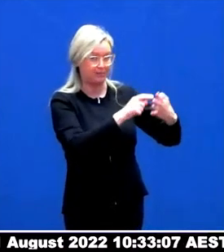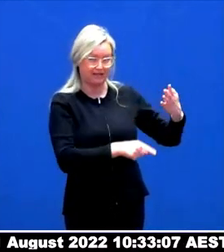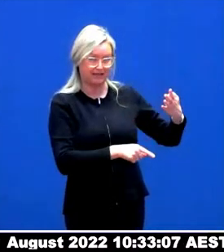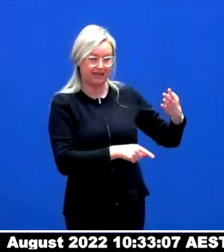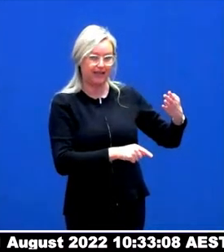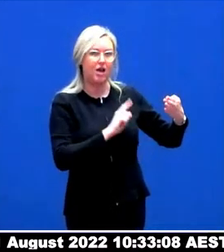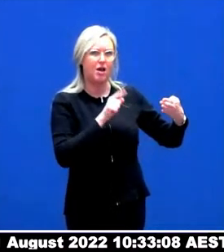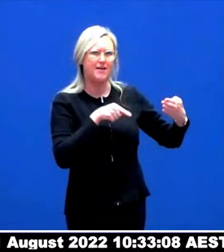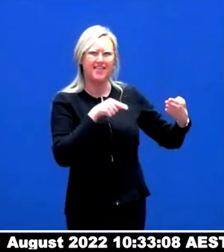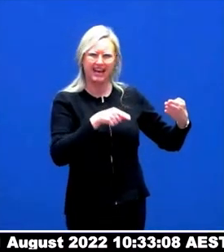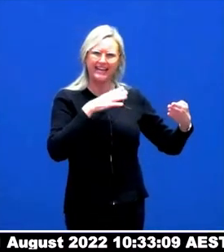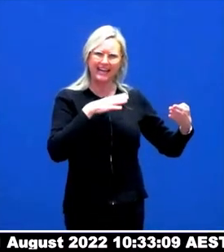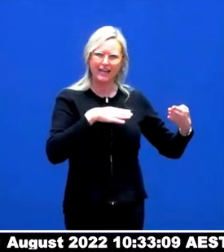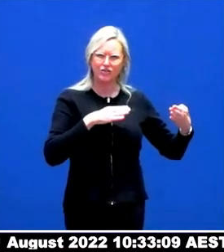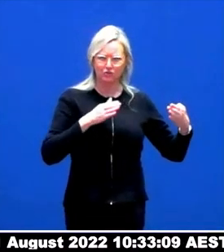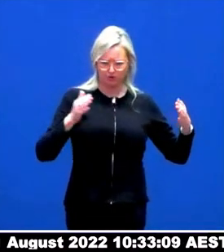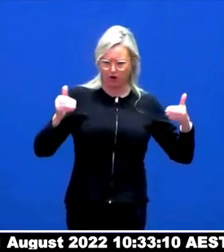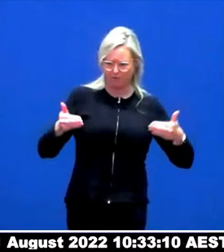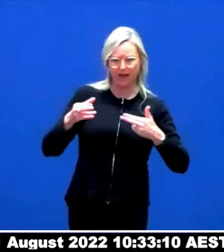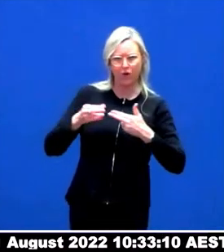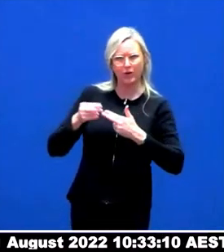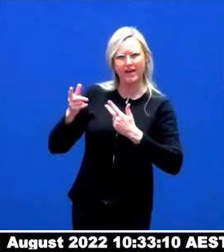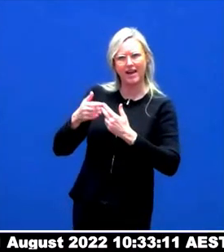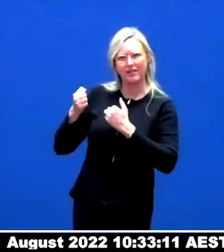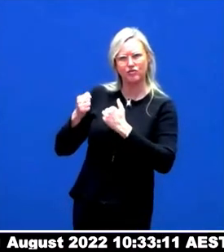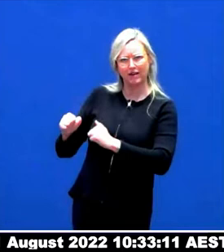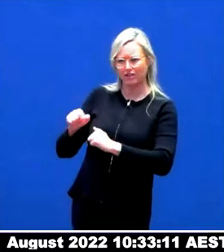against the Strategy that is no longer in force? My - MS EASTMAN: Is that right?